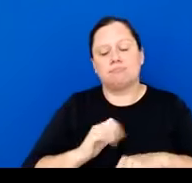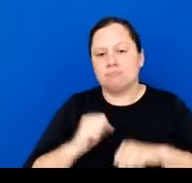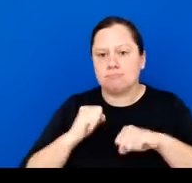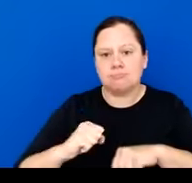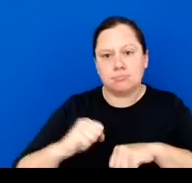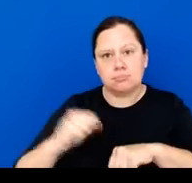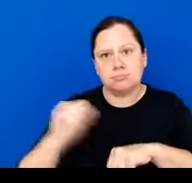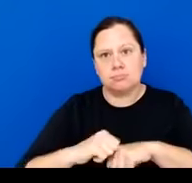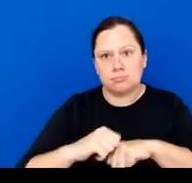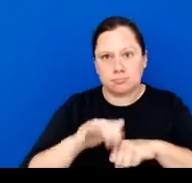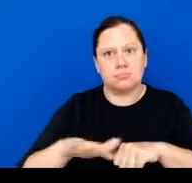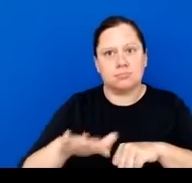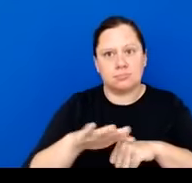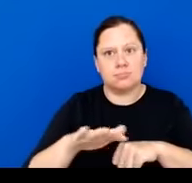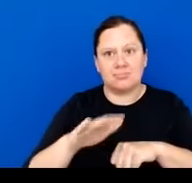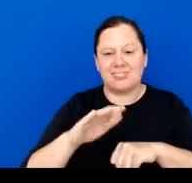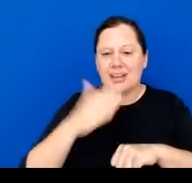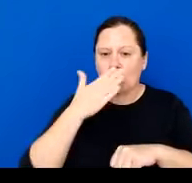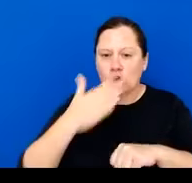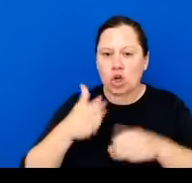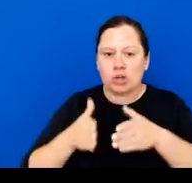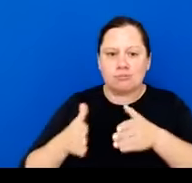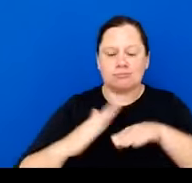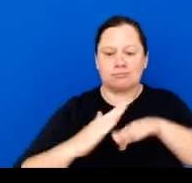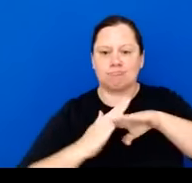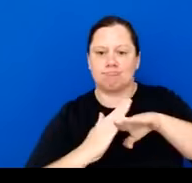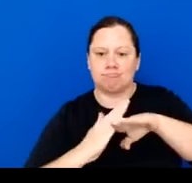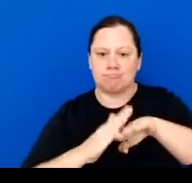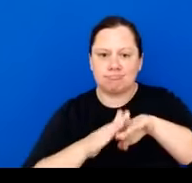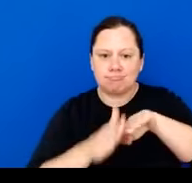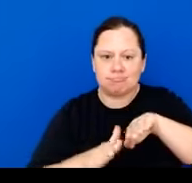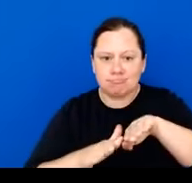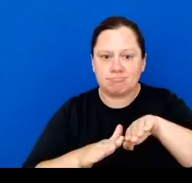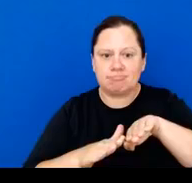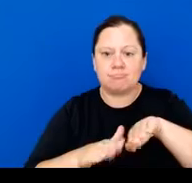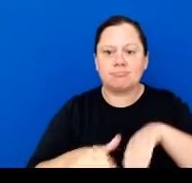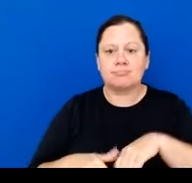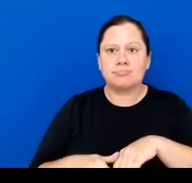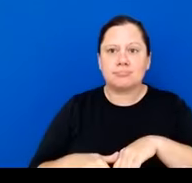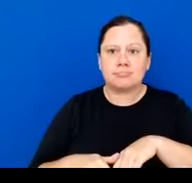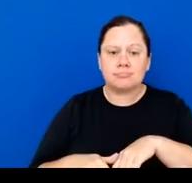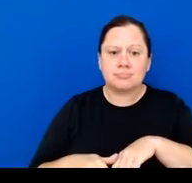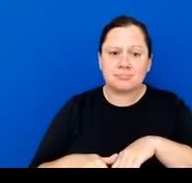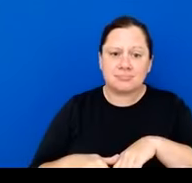uh improved. In addition to so we're going to continue the work